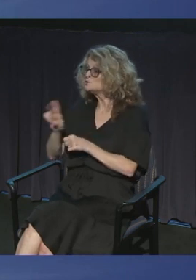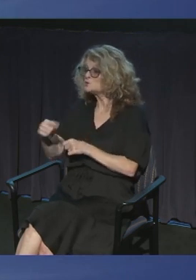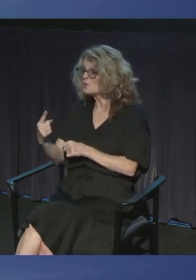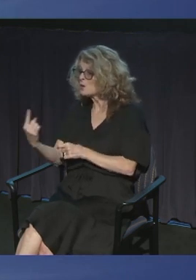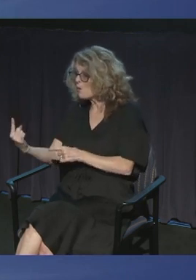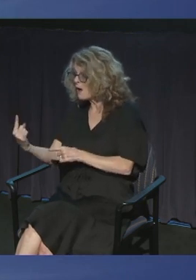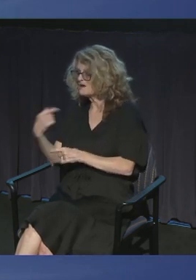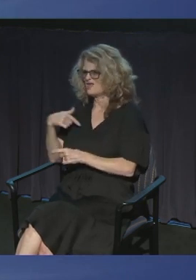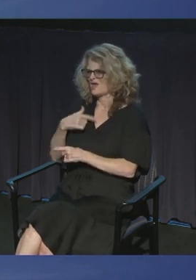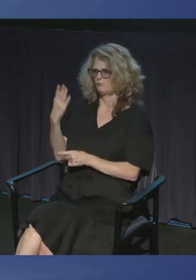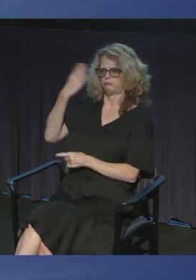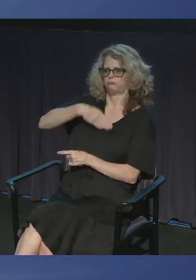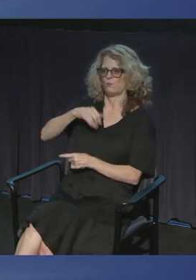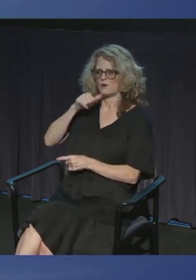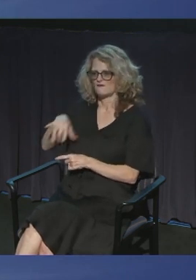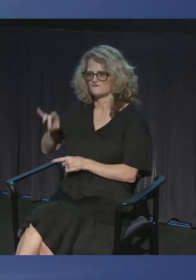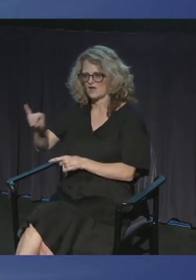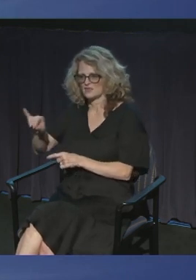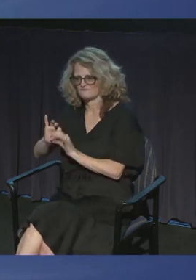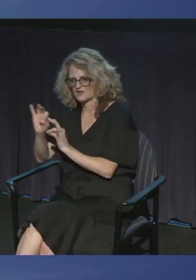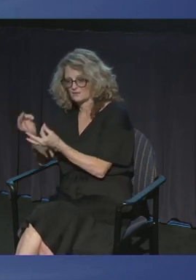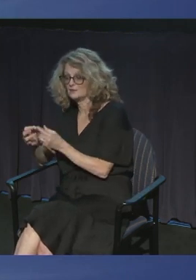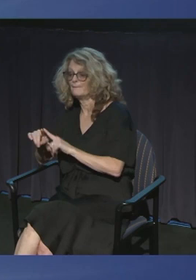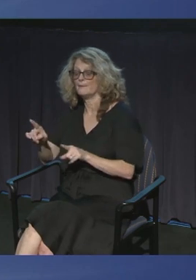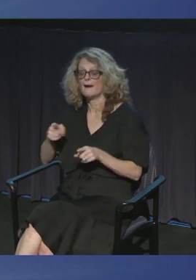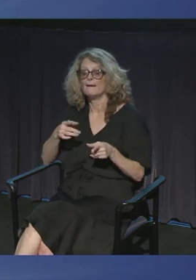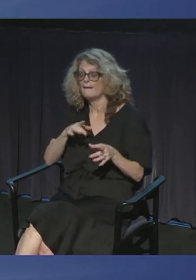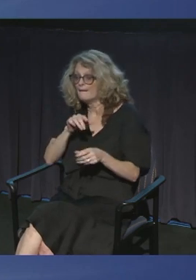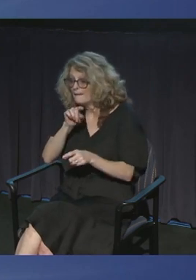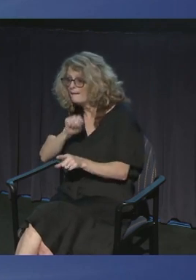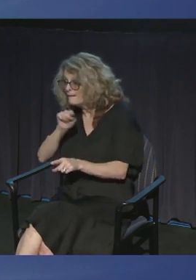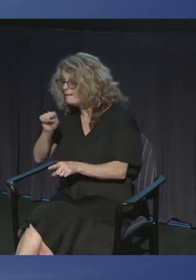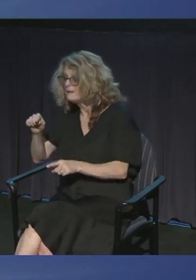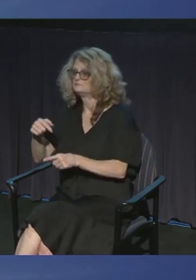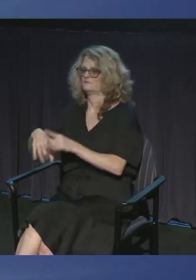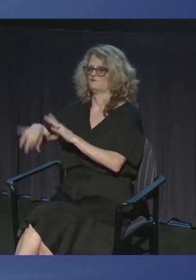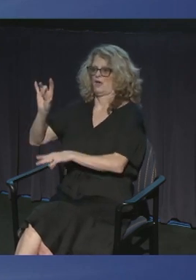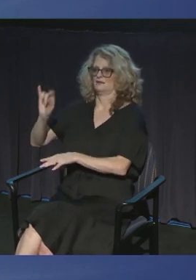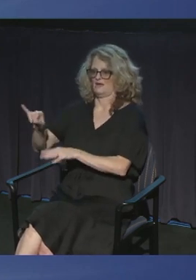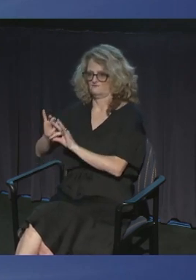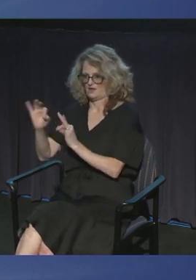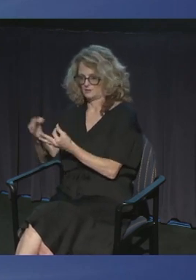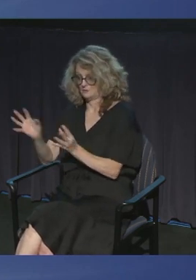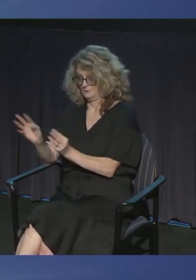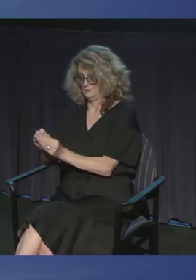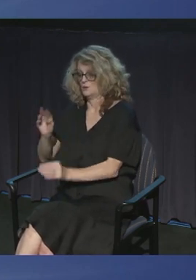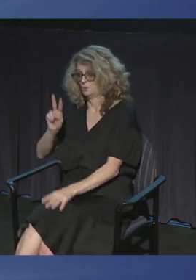IF THEY USE JUST ONE WITHOUT A FOUND ASSEMBLY AND USING THE NUCLEOTIDE BINDING DOMAIN CAME UPON 22 GENES WITH DIFFERENT